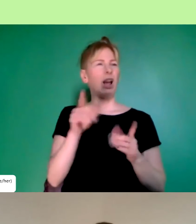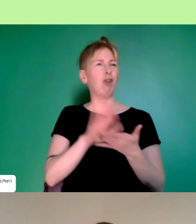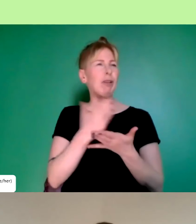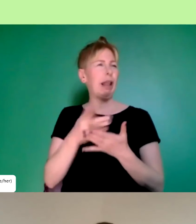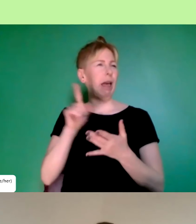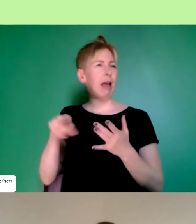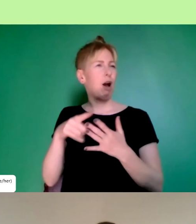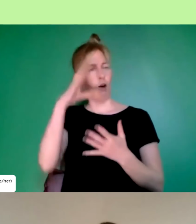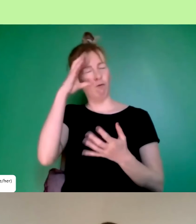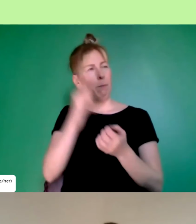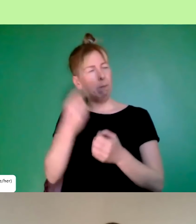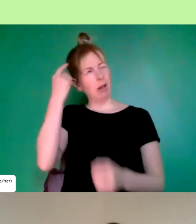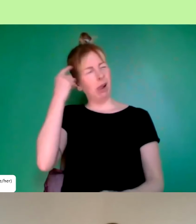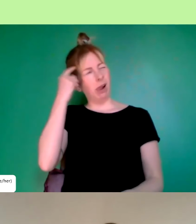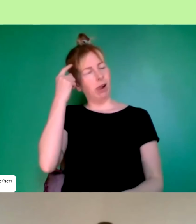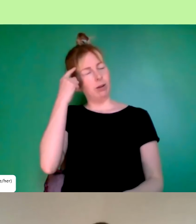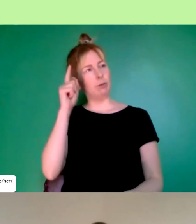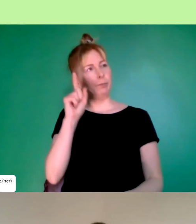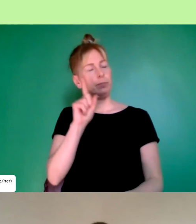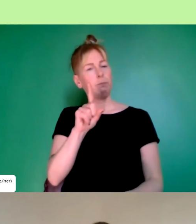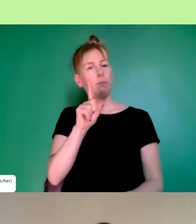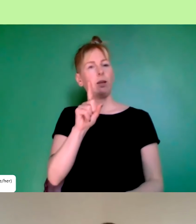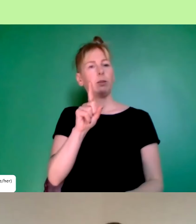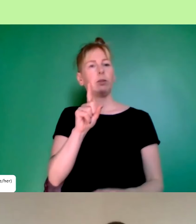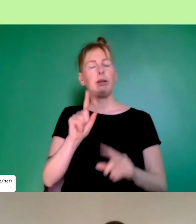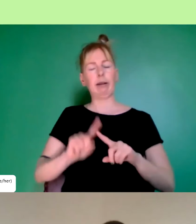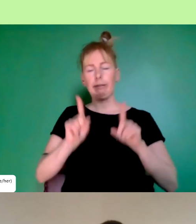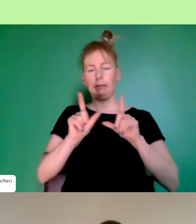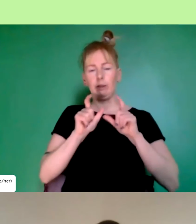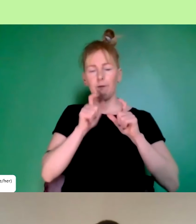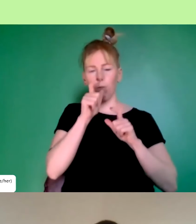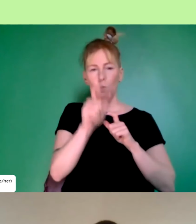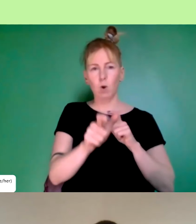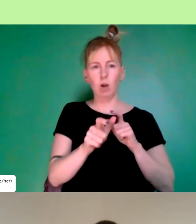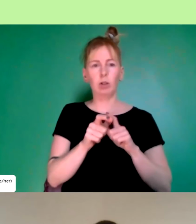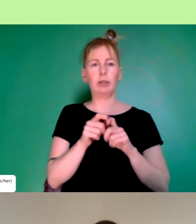translation of the word I'm looking for. George sometimes leaves.